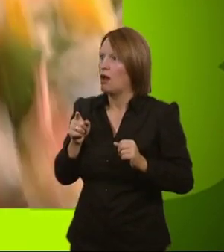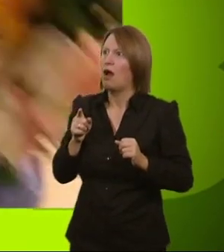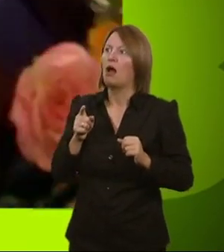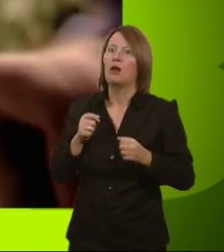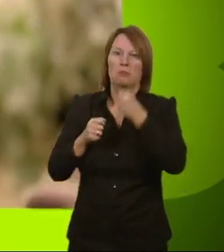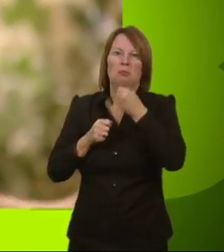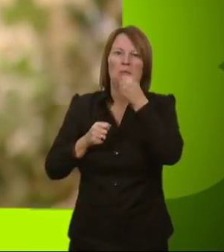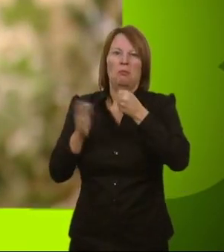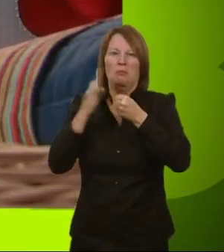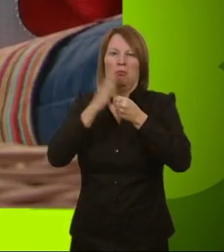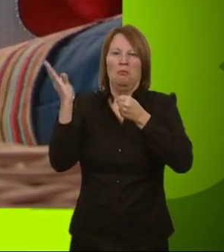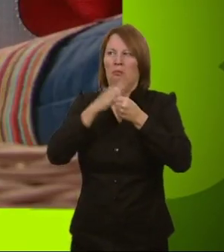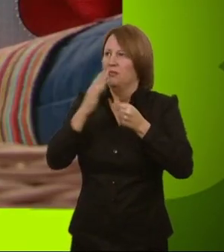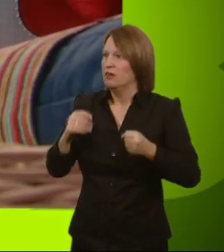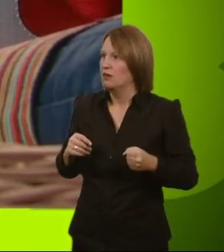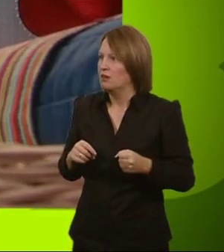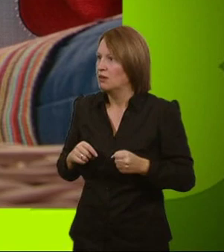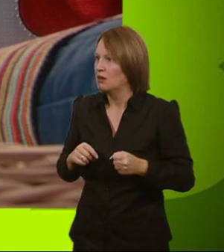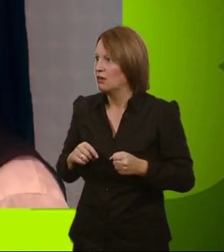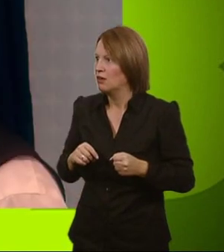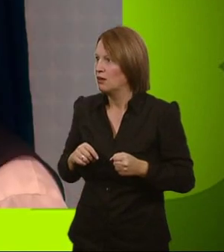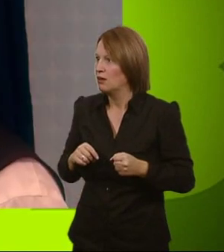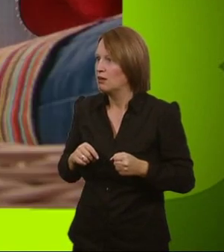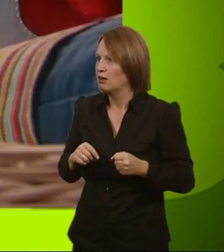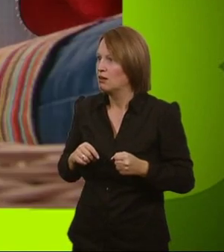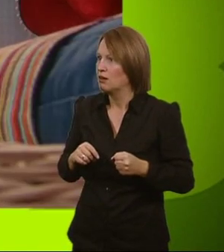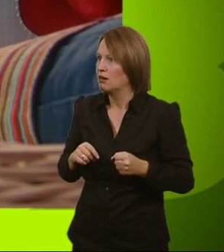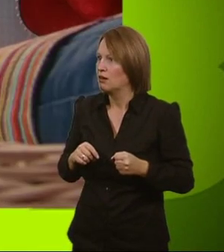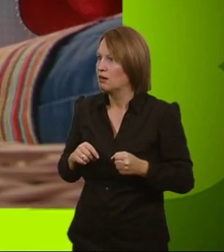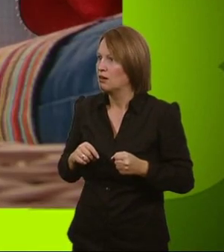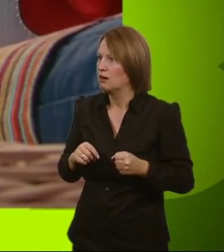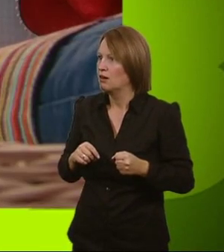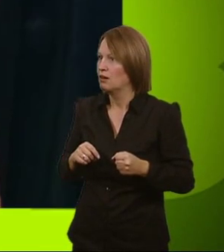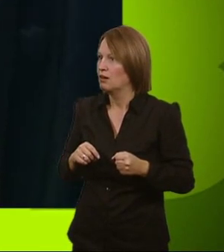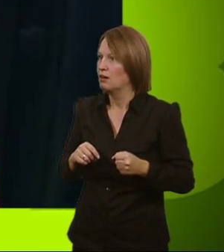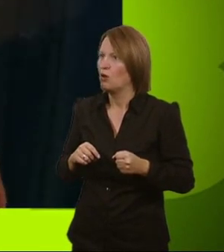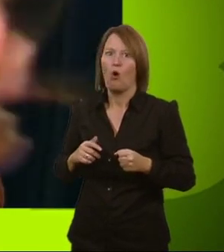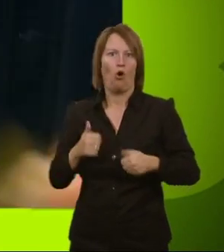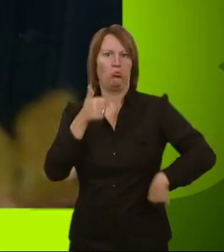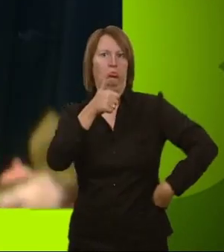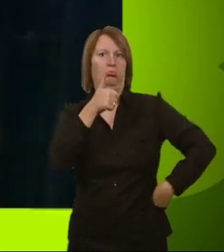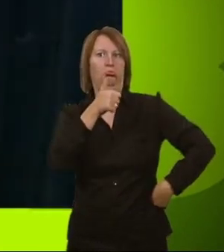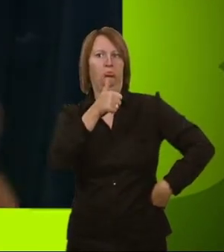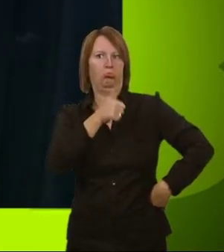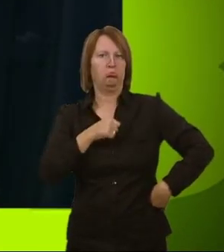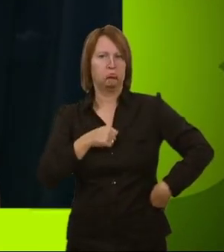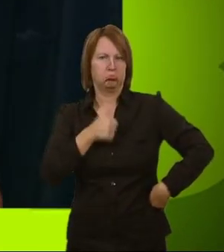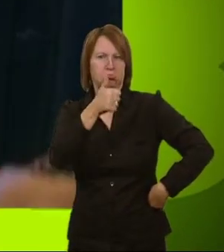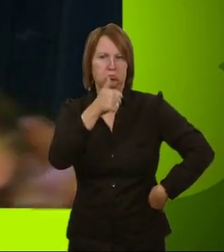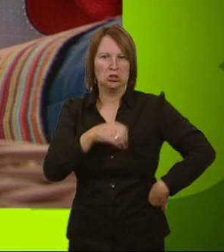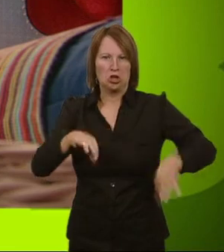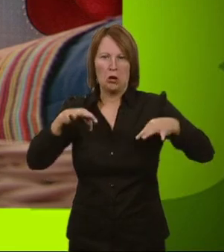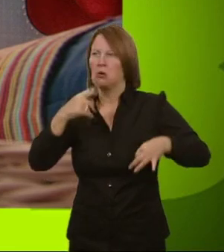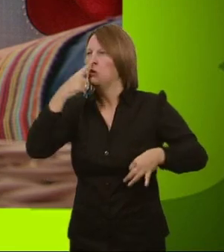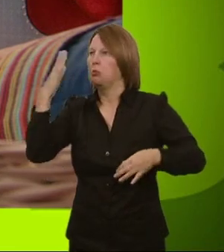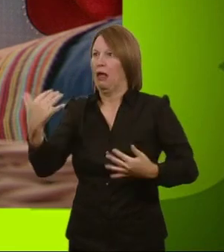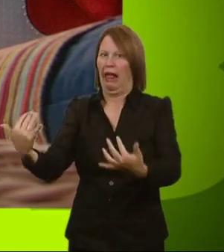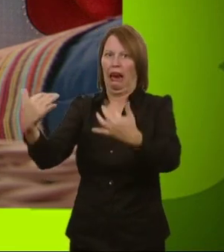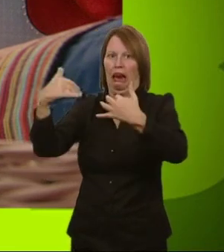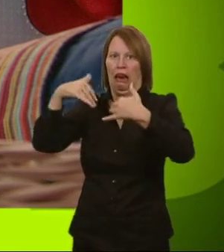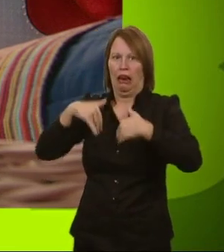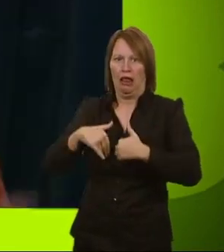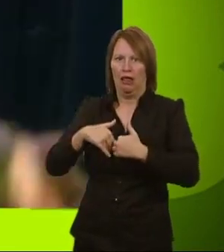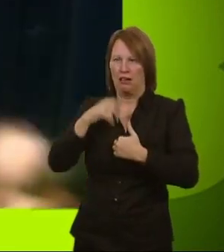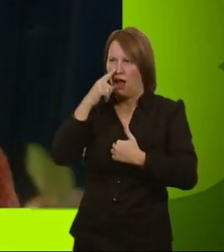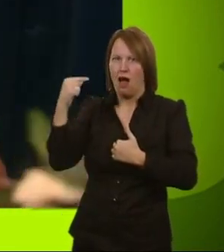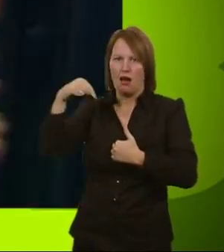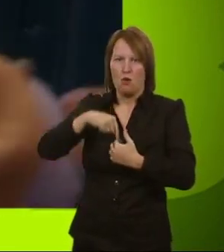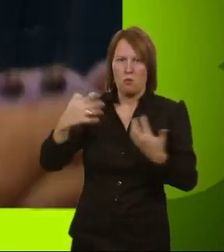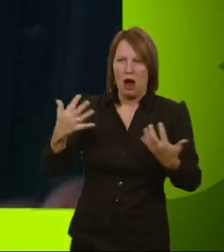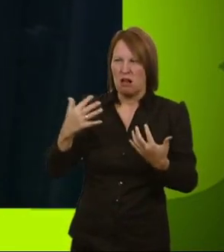one ah good thinking if saki is going to pong the place out we can at least fight